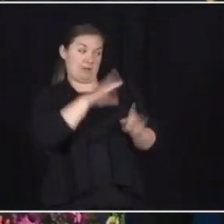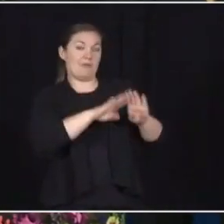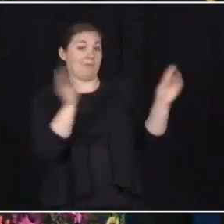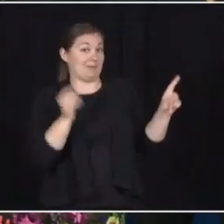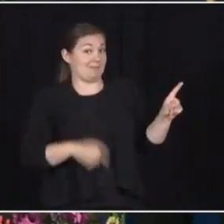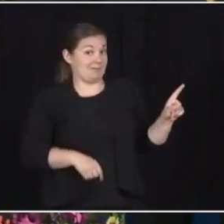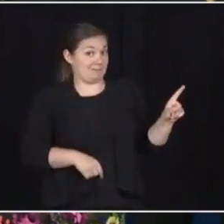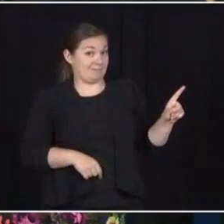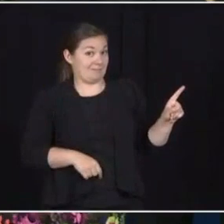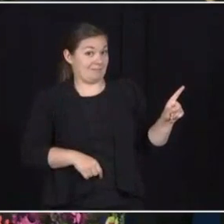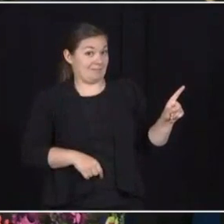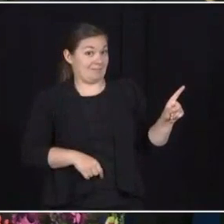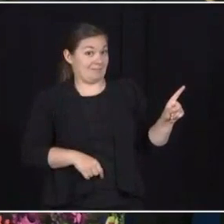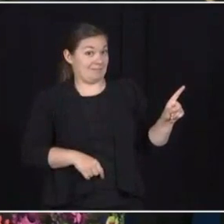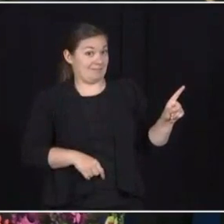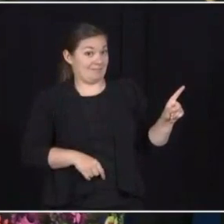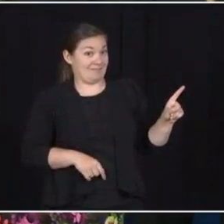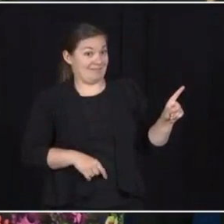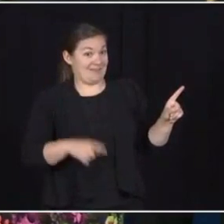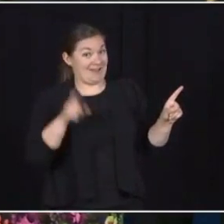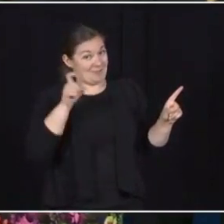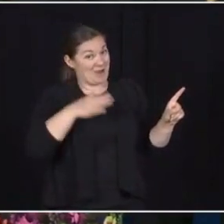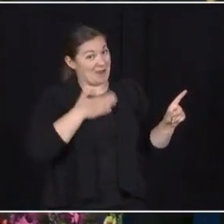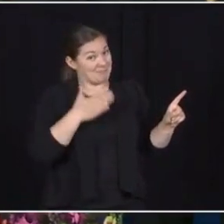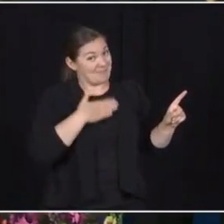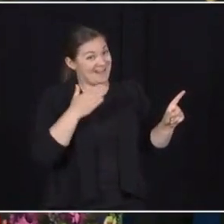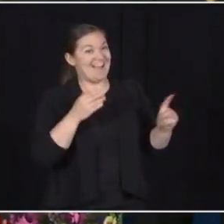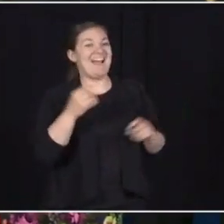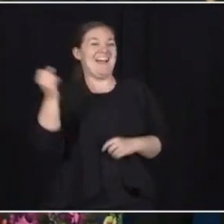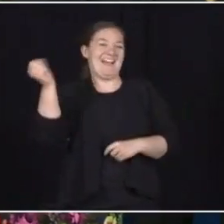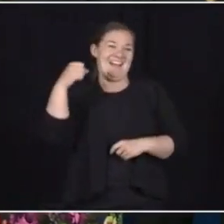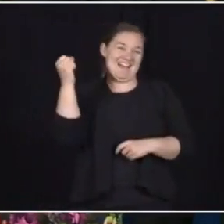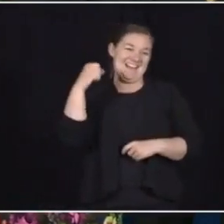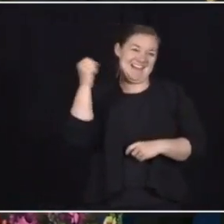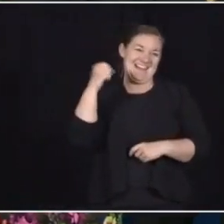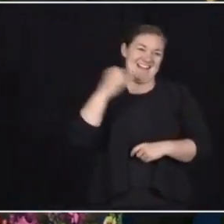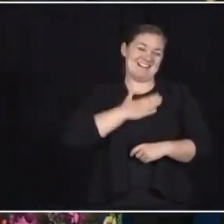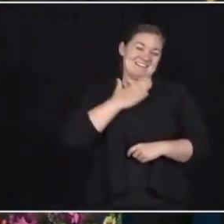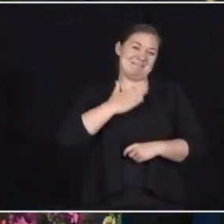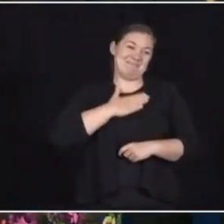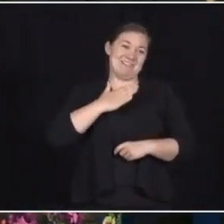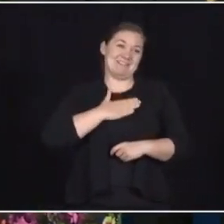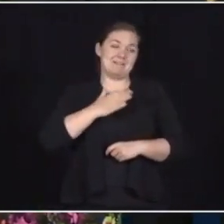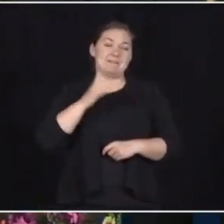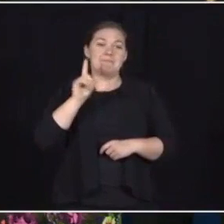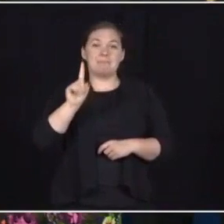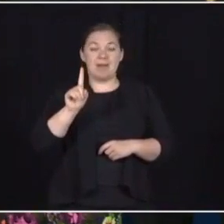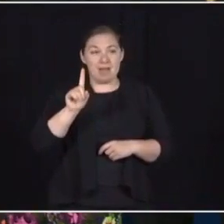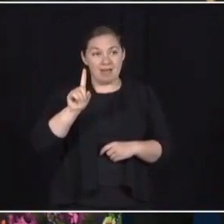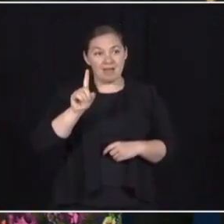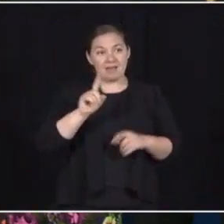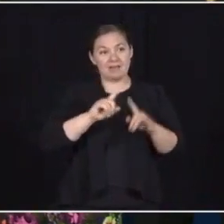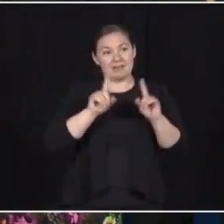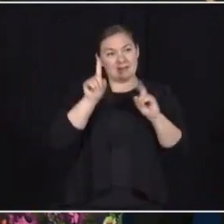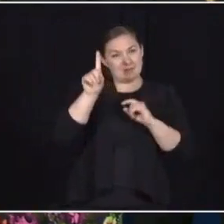Yeah, that is good, thanks. And also, I guess maybe for the tourism minister,